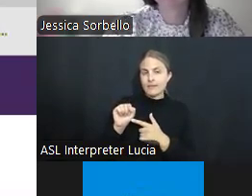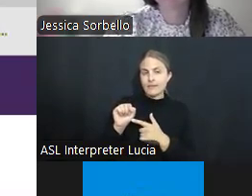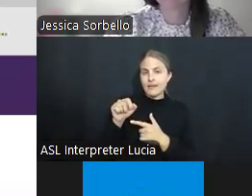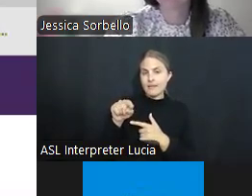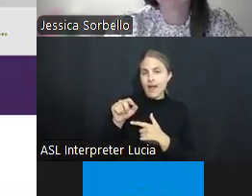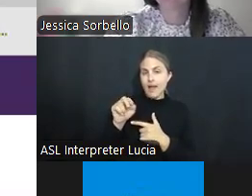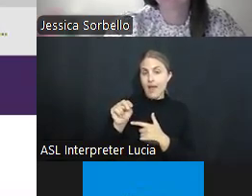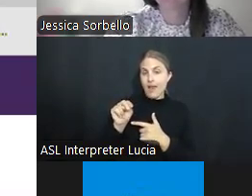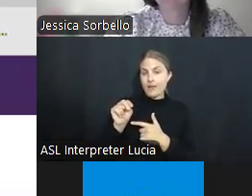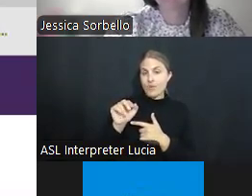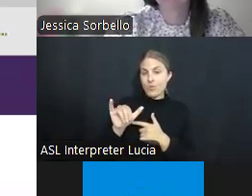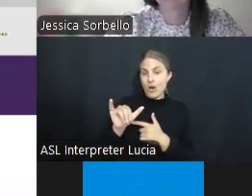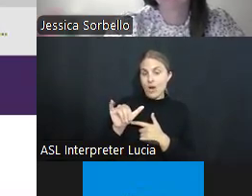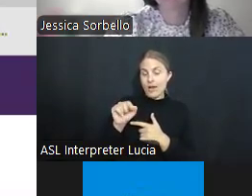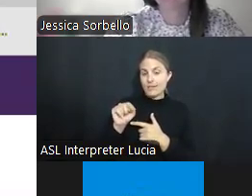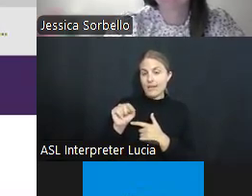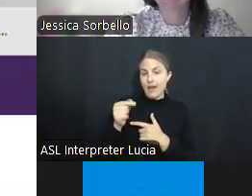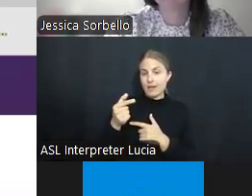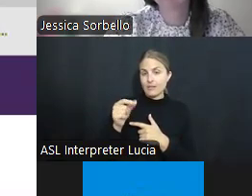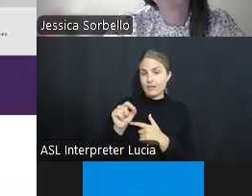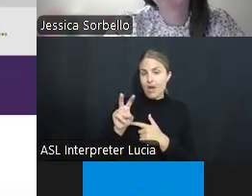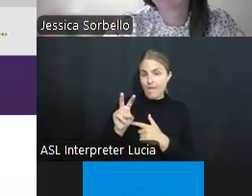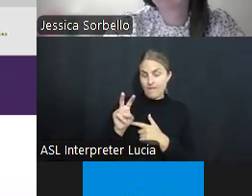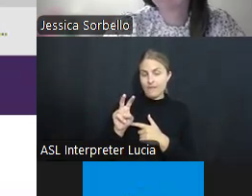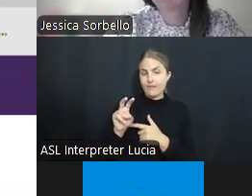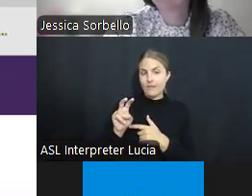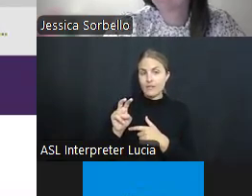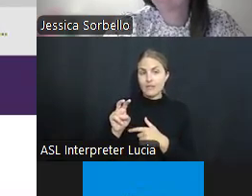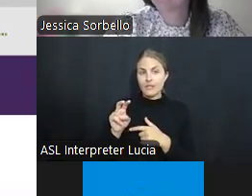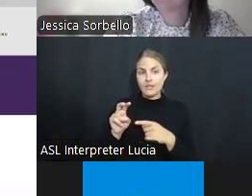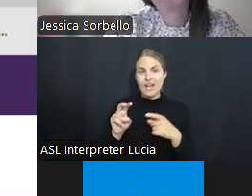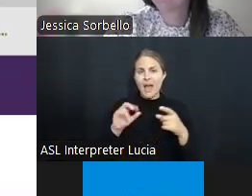OASAS.NY.gov and my screen reader just said the screen